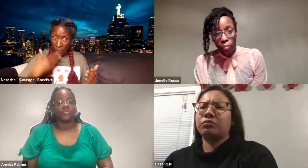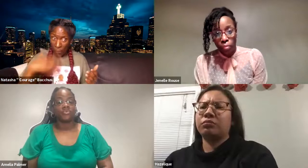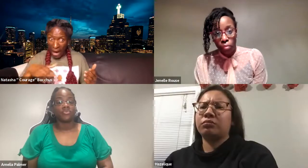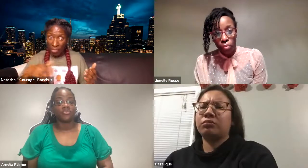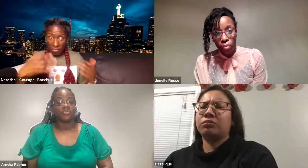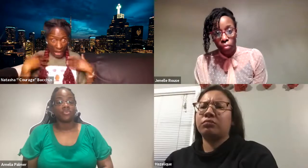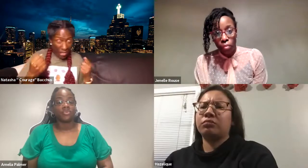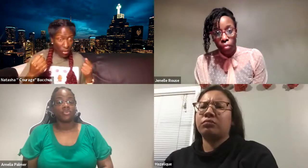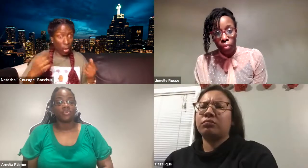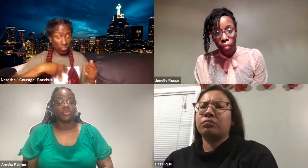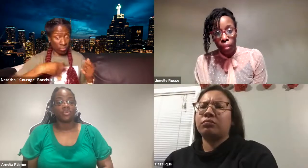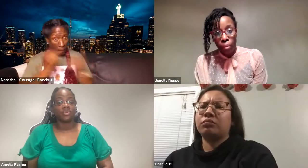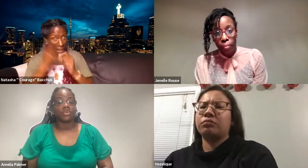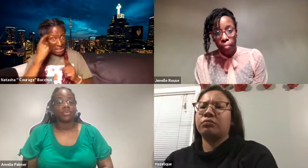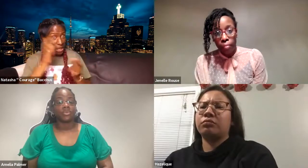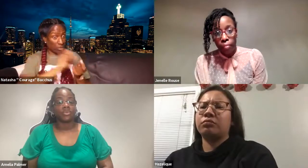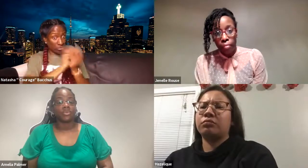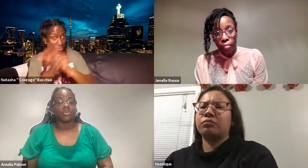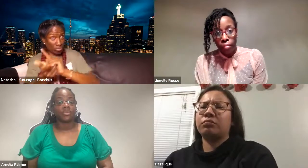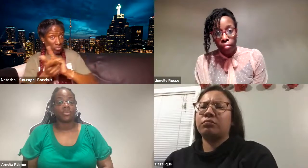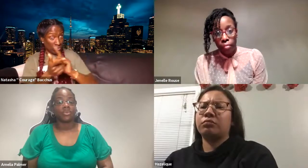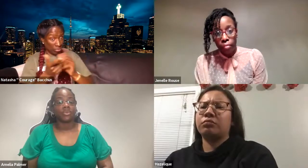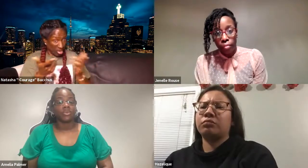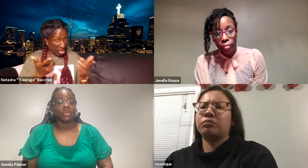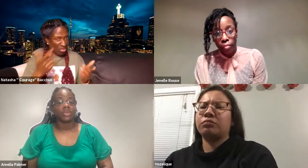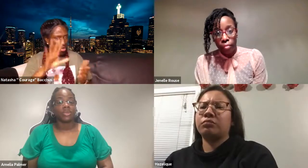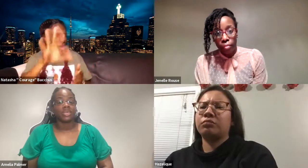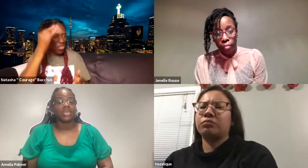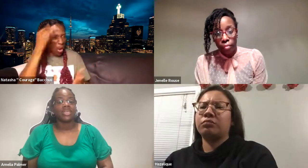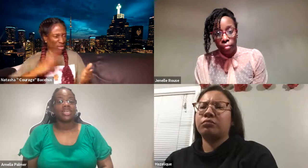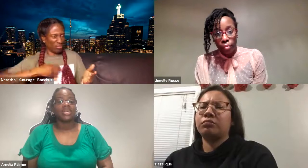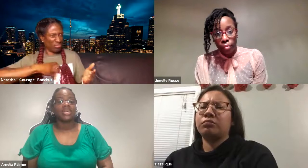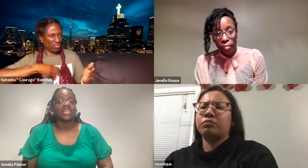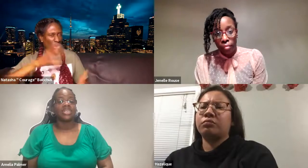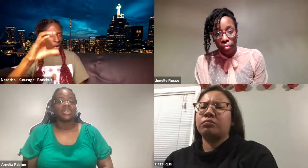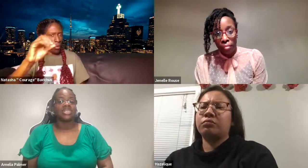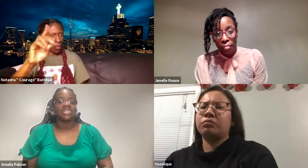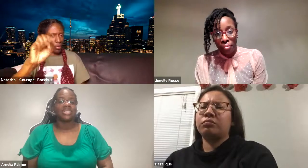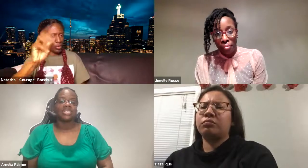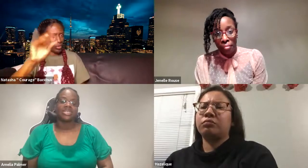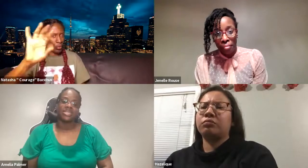about code switching and changing languages. do you think it makes sense about translating to